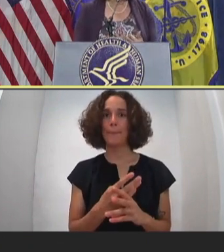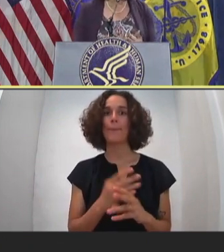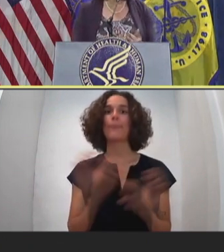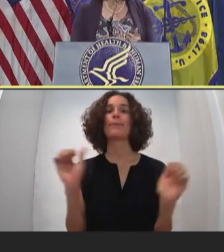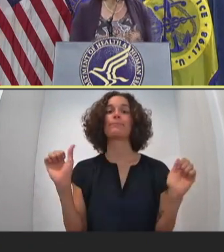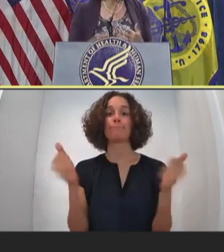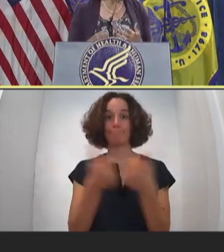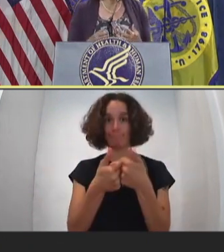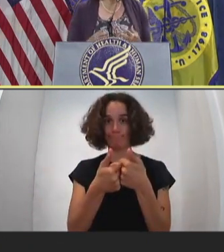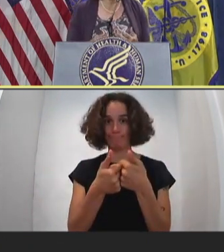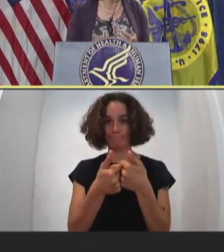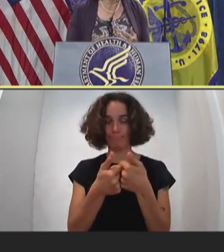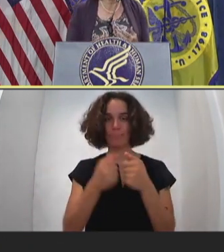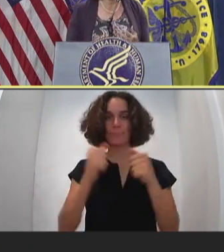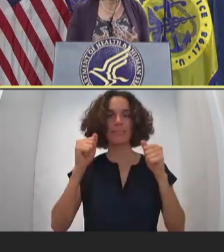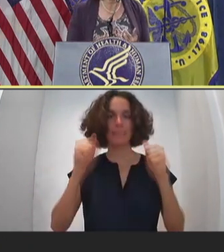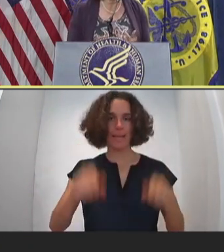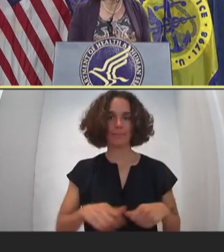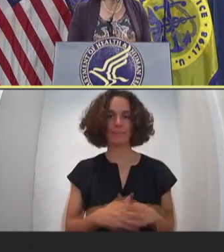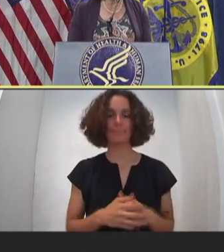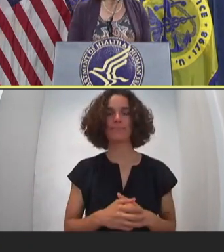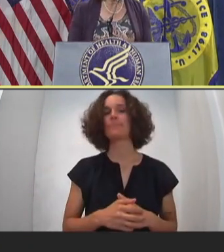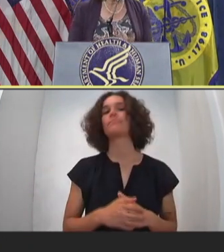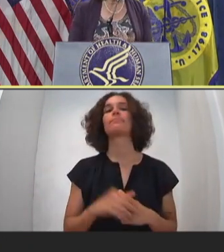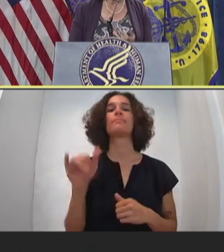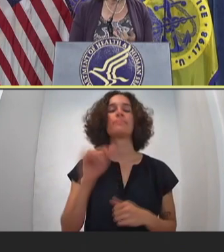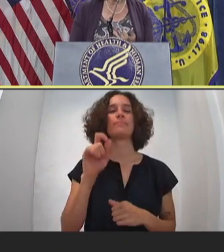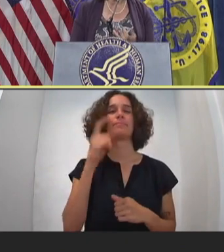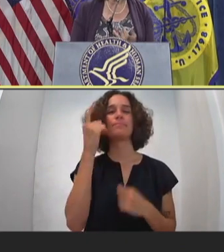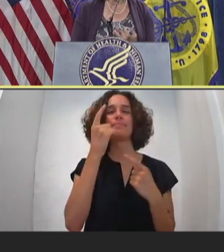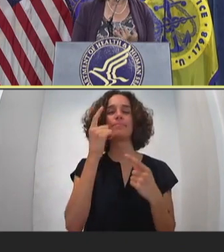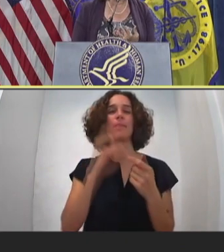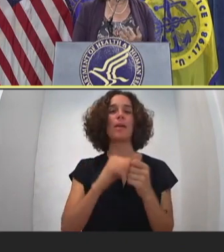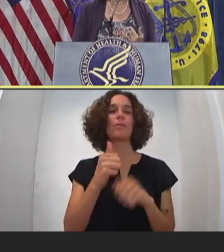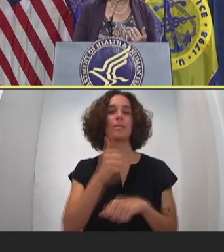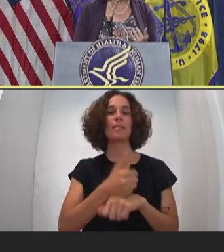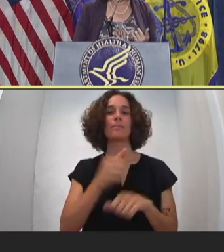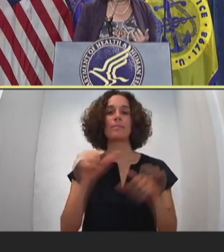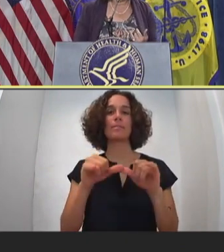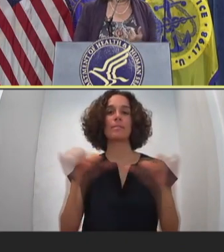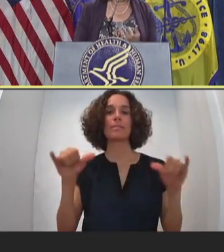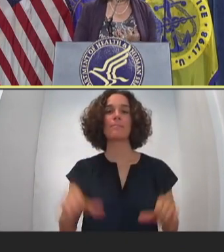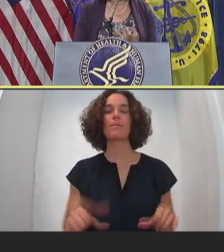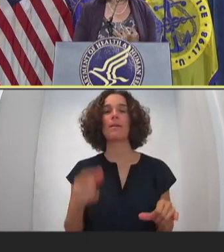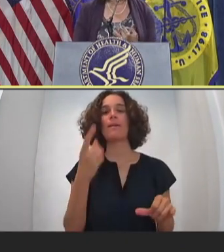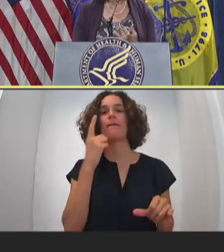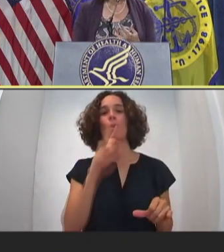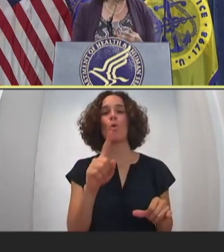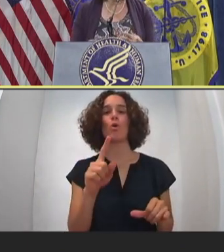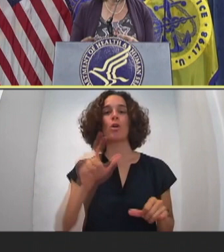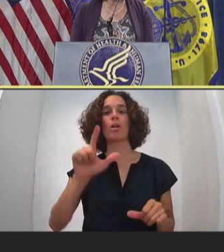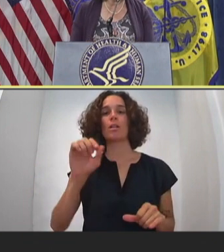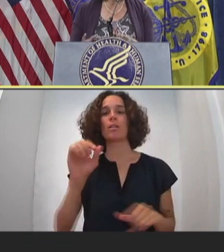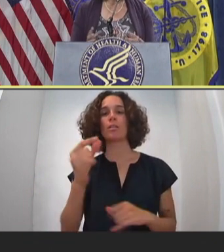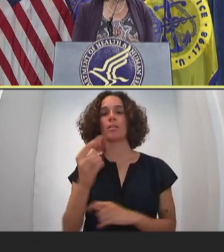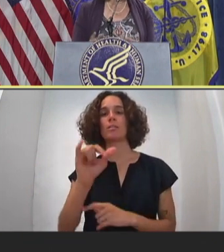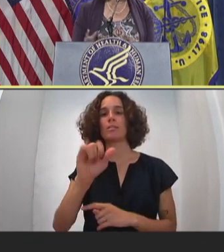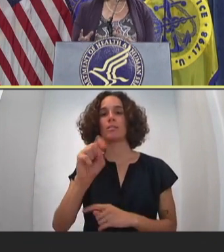We also need to be thinking about how do we set up systems for logistics planning. It's